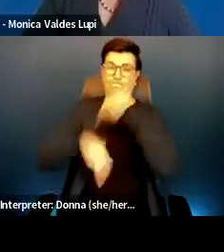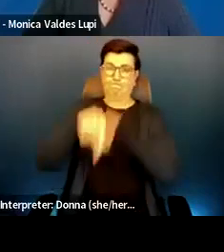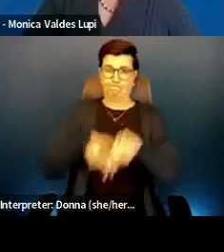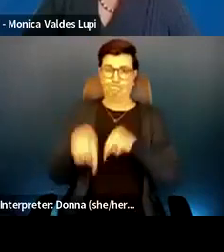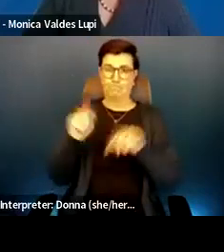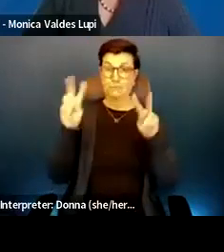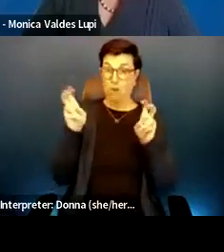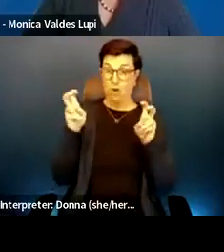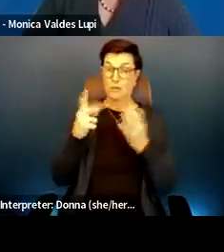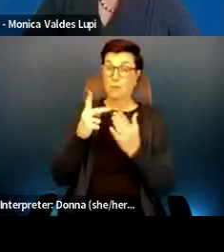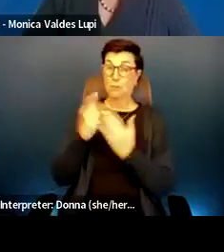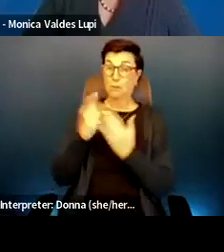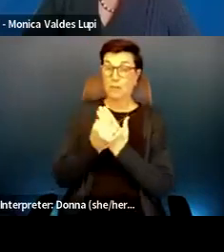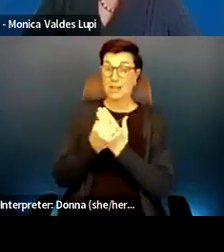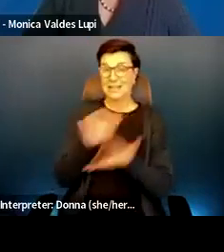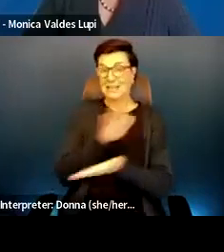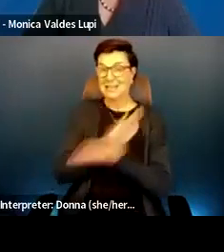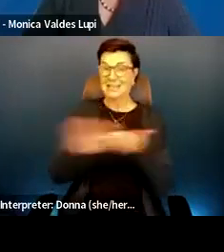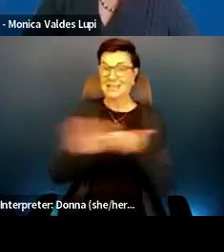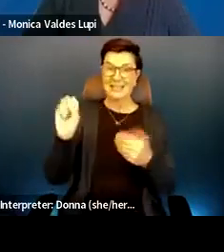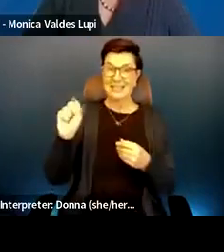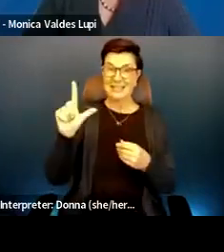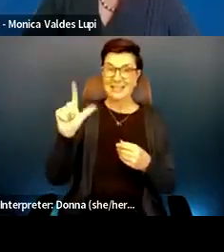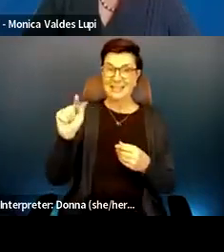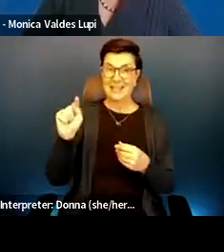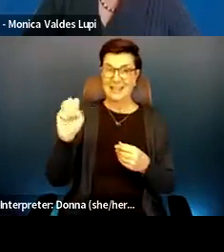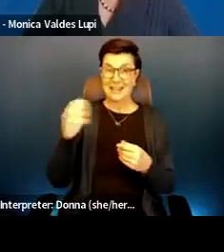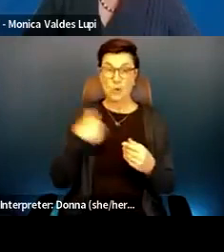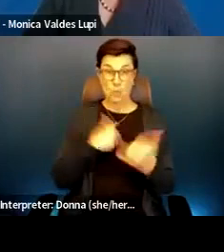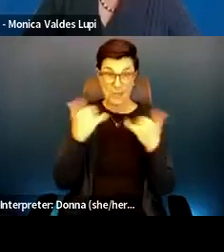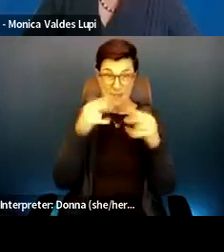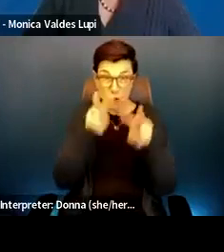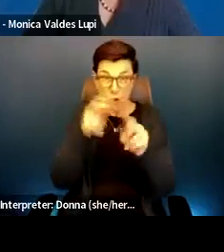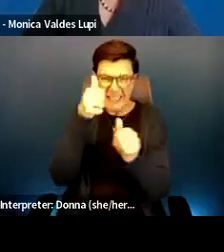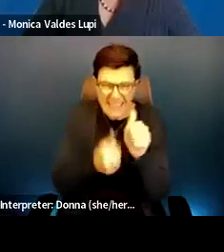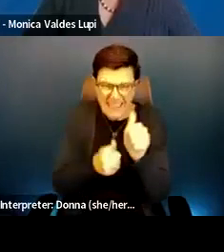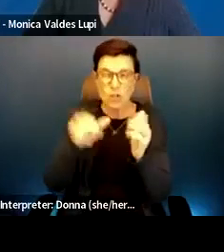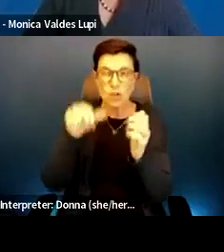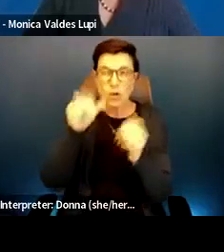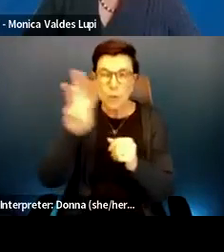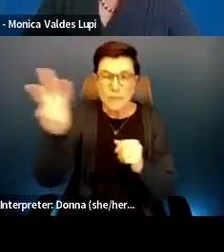at our website, all of our components of our website, seeing what needs to be archived, what can be archived,